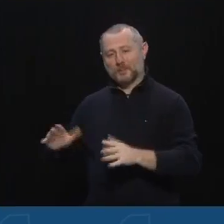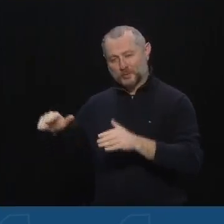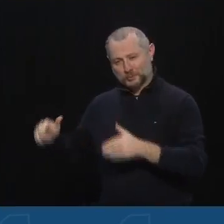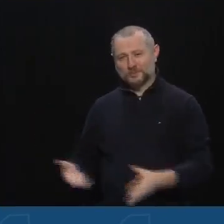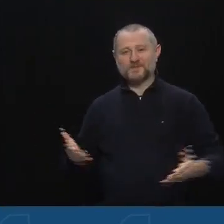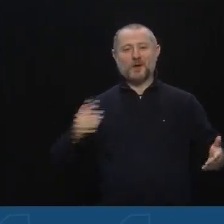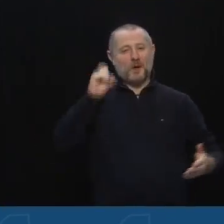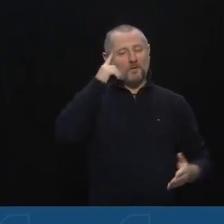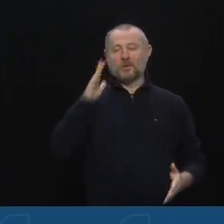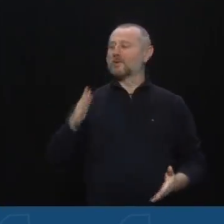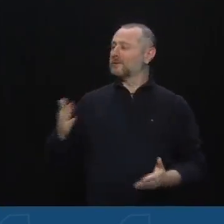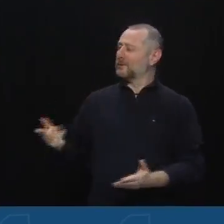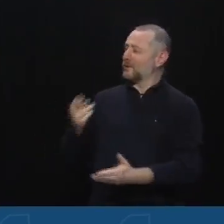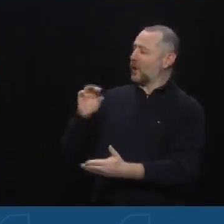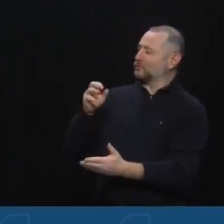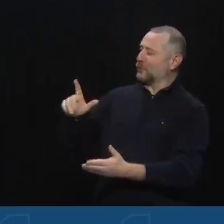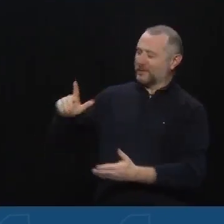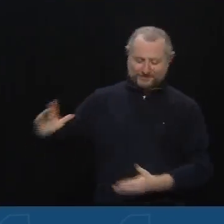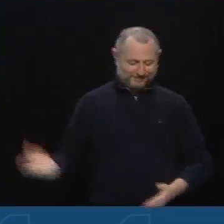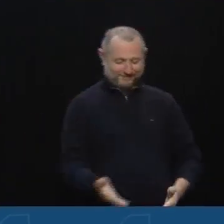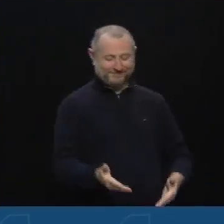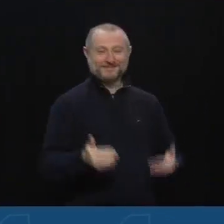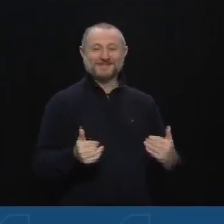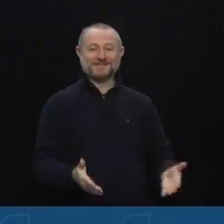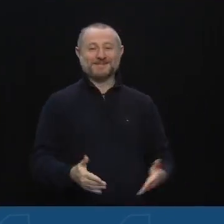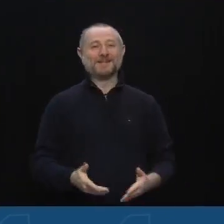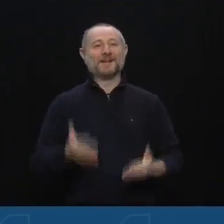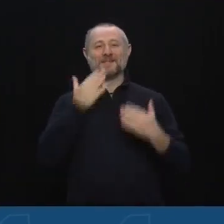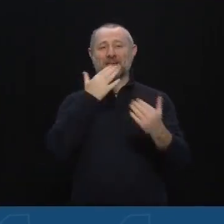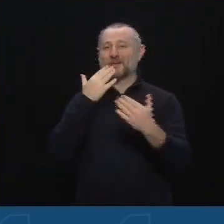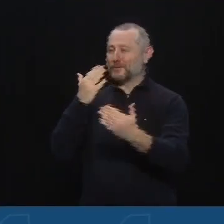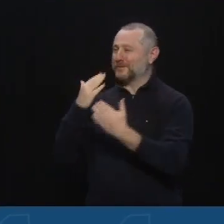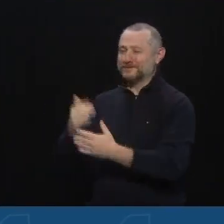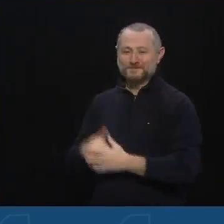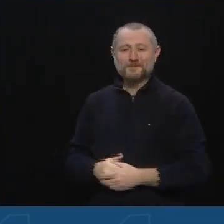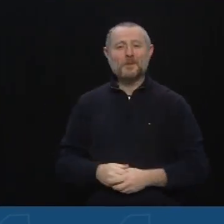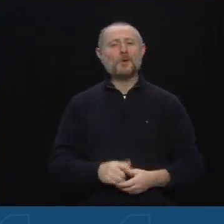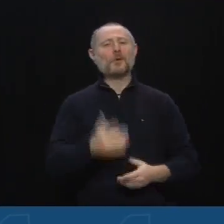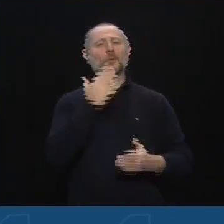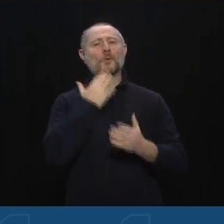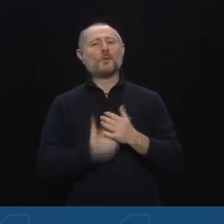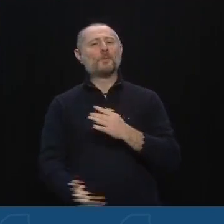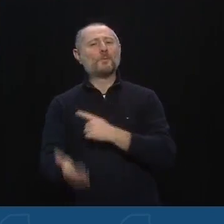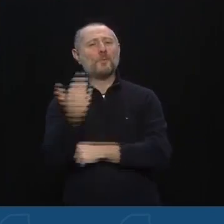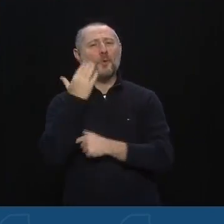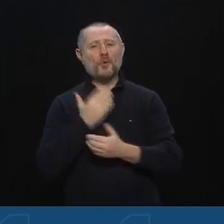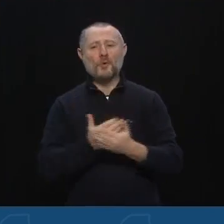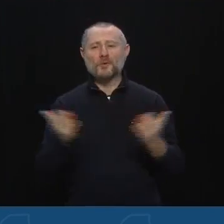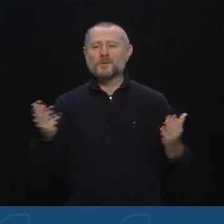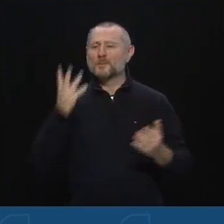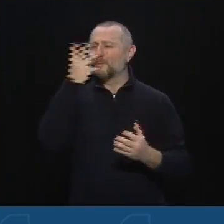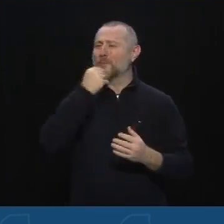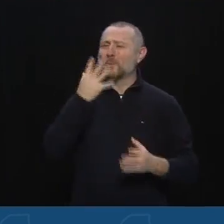OF STATE KATHY HOCHUL COME HERE TO VISIT AND WISH EVERYBODY WELL. SO, I'M GOING TO INTRODUCE TO YOU GOVERNOR HOK CHUL.